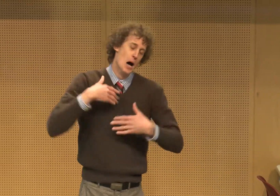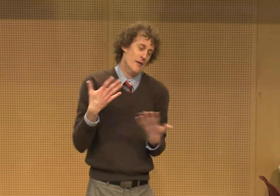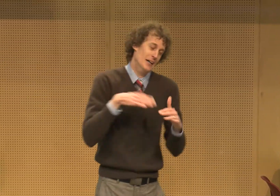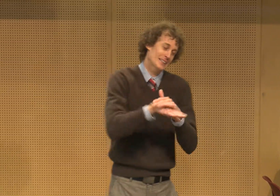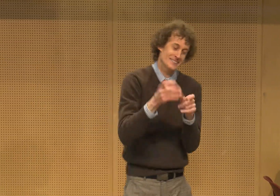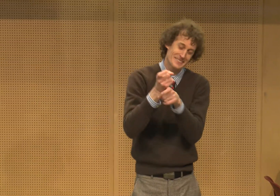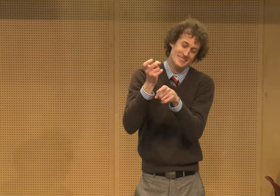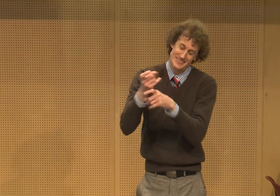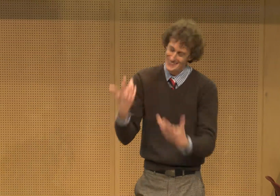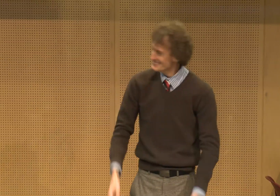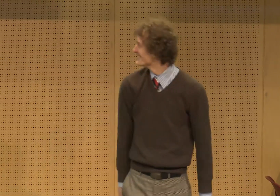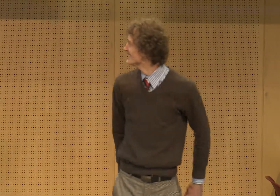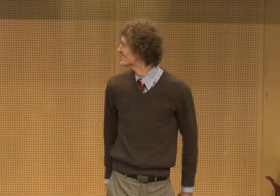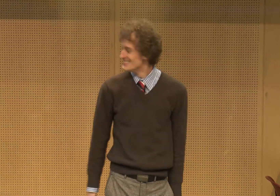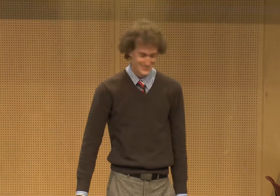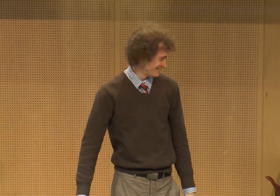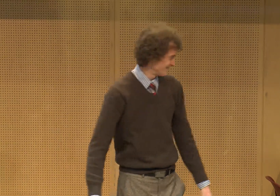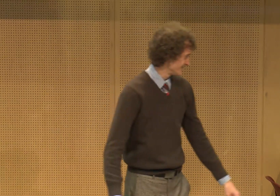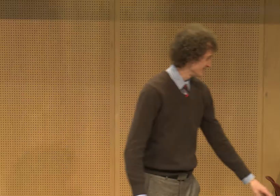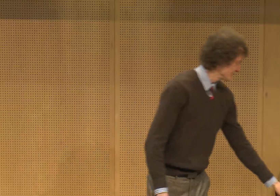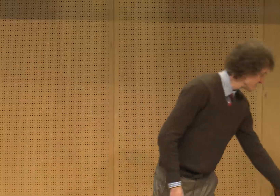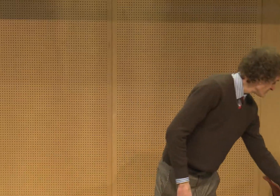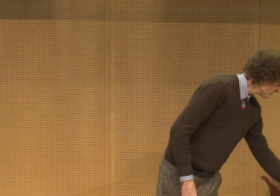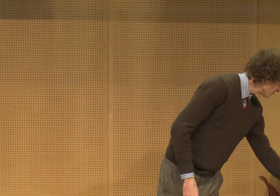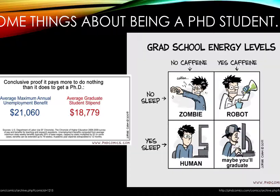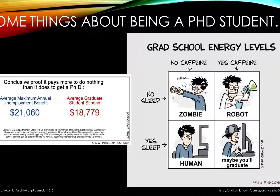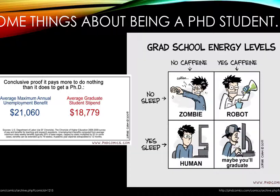So I mean it's a bit of a joke, but not that much.